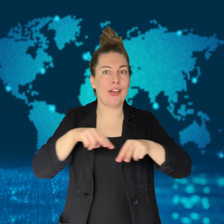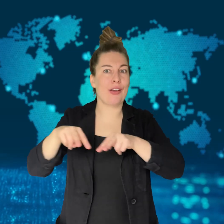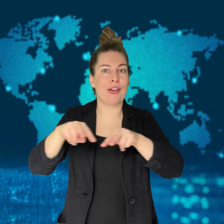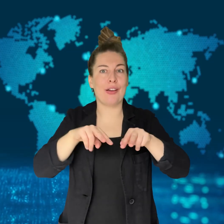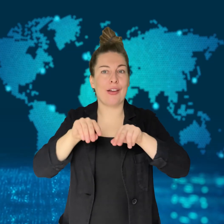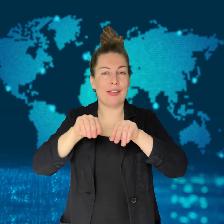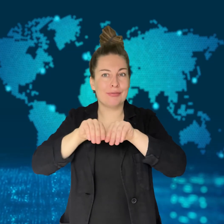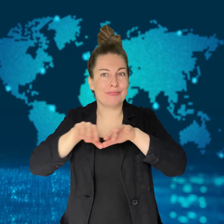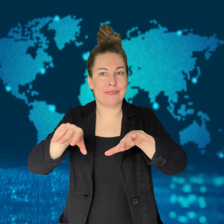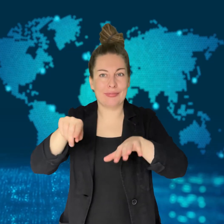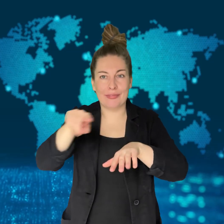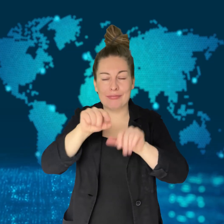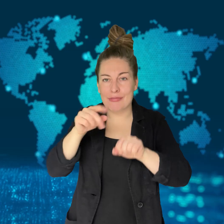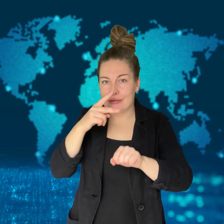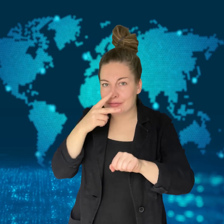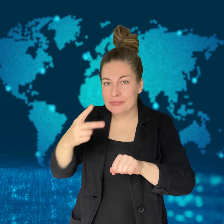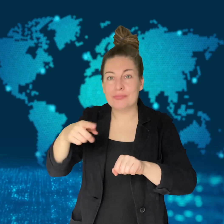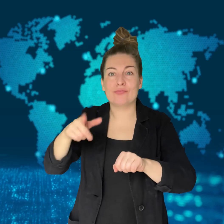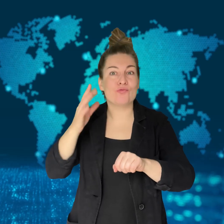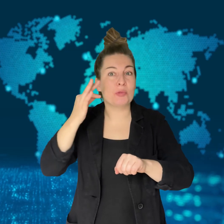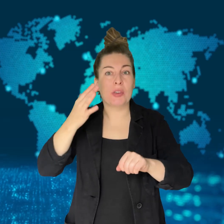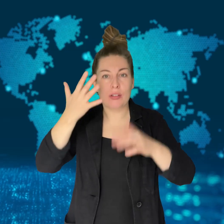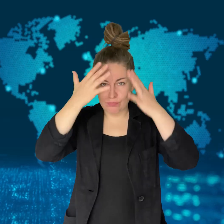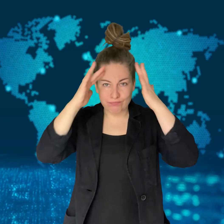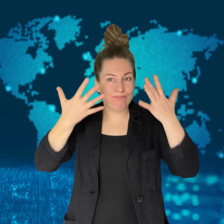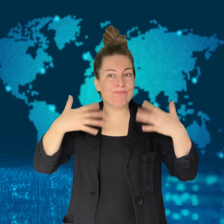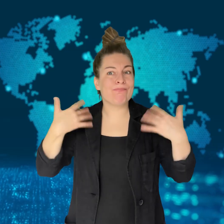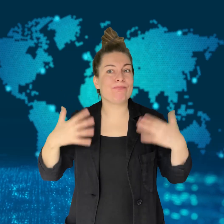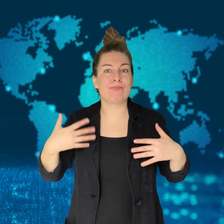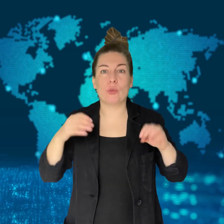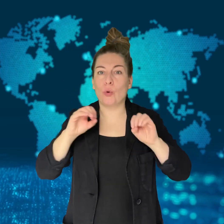One video shows her gesturing to